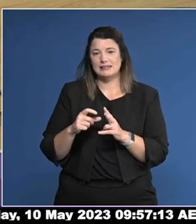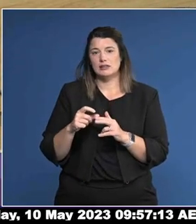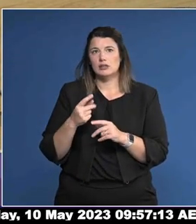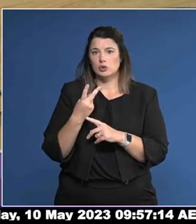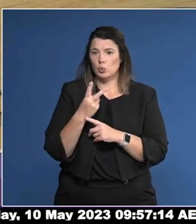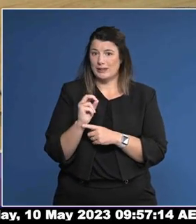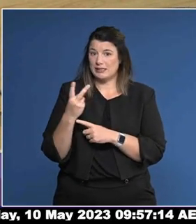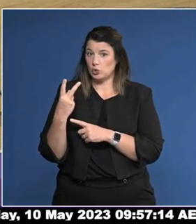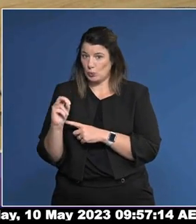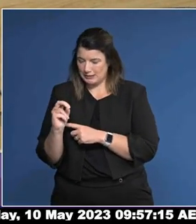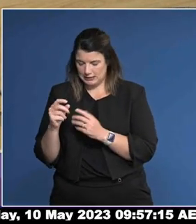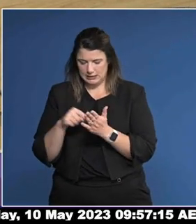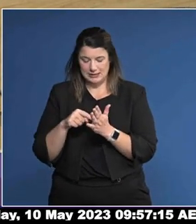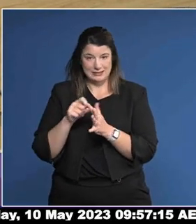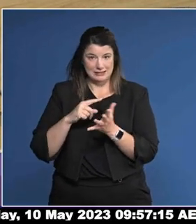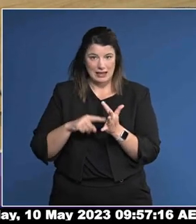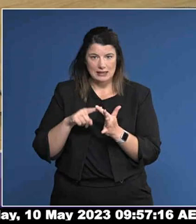my apologies. When in 2020 was this published?